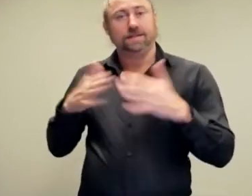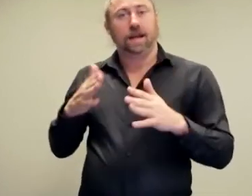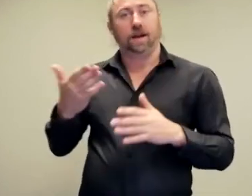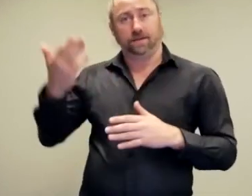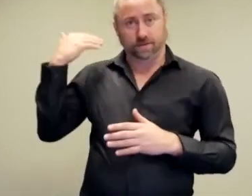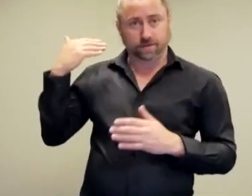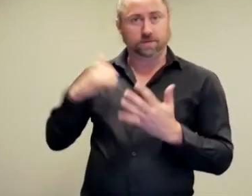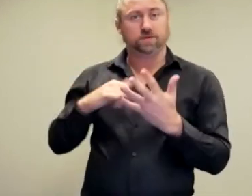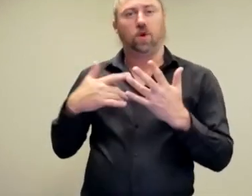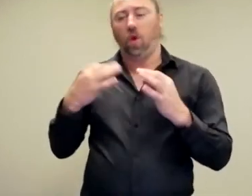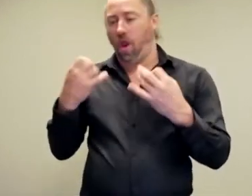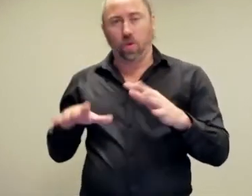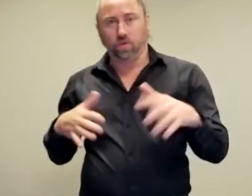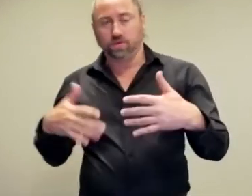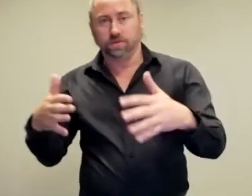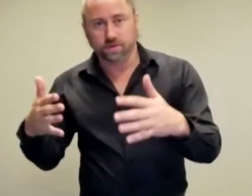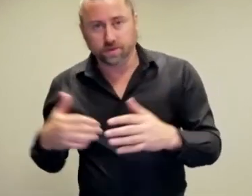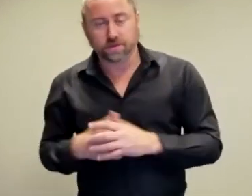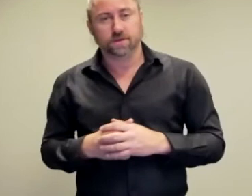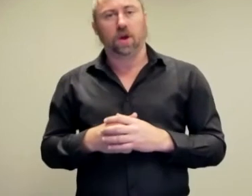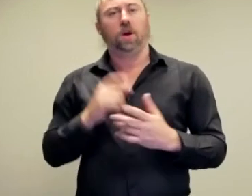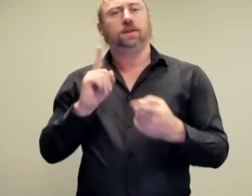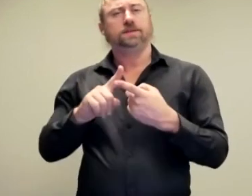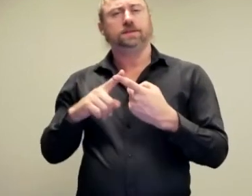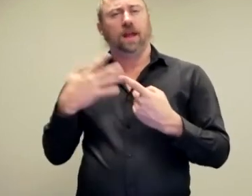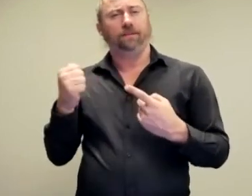so that I didn't lose track – so the composition was still kind of intact and